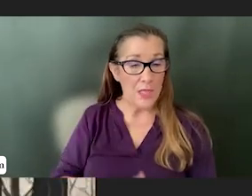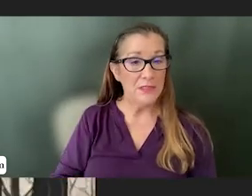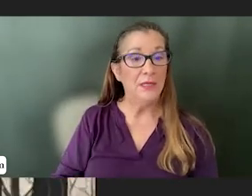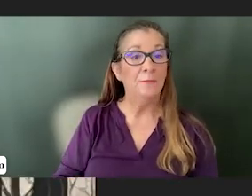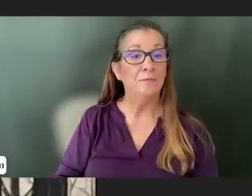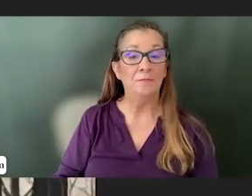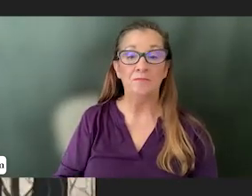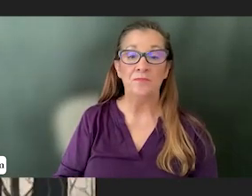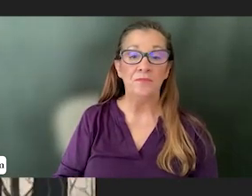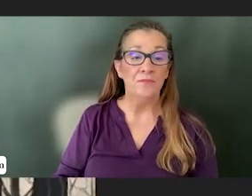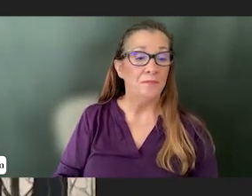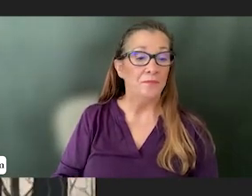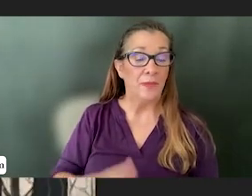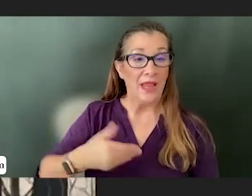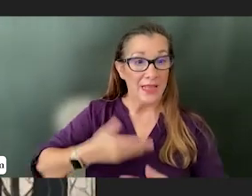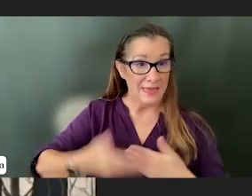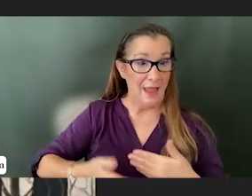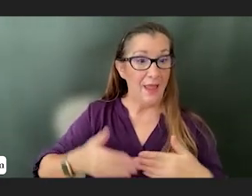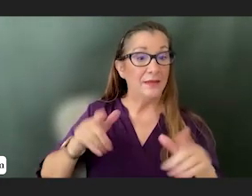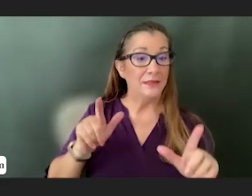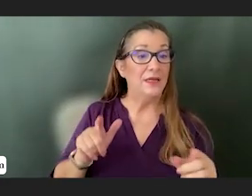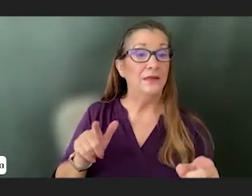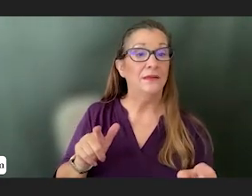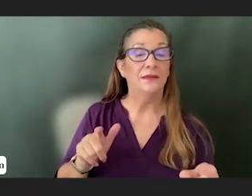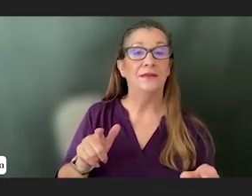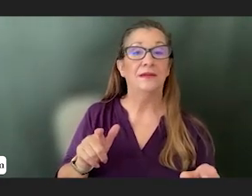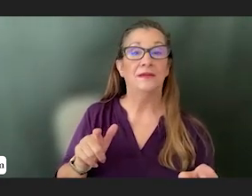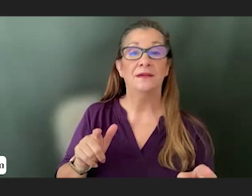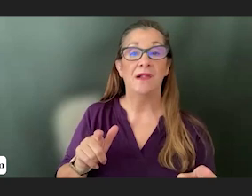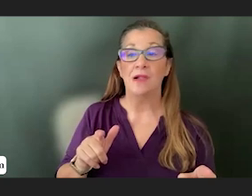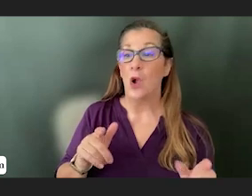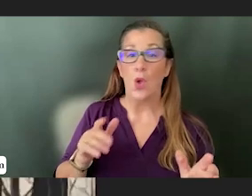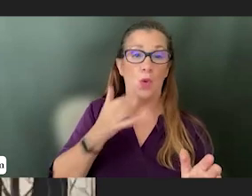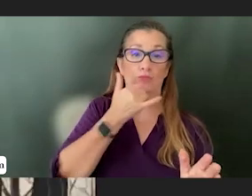Um, my next, um, slide is not too far.